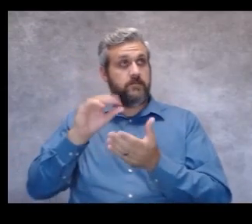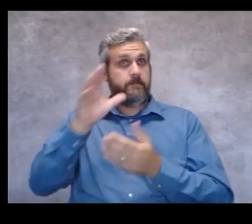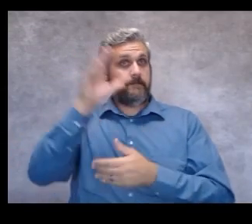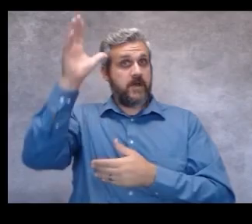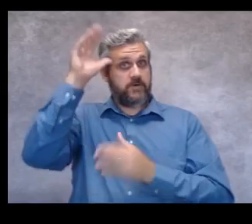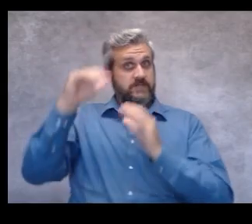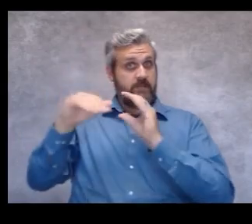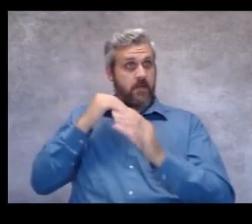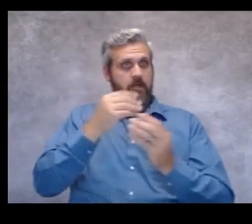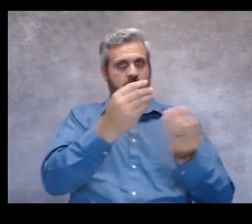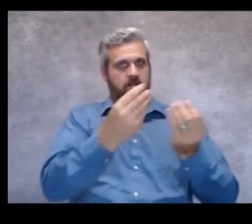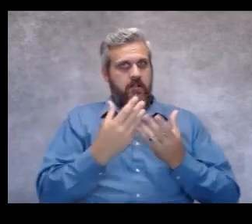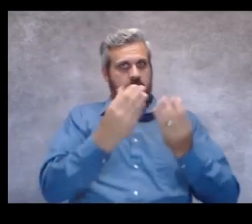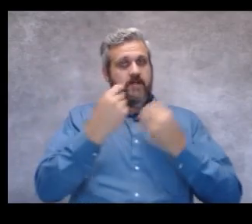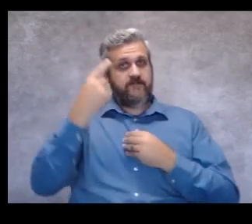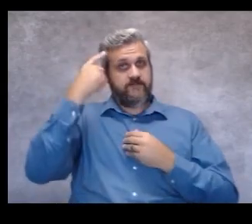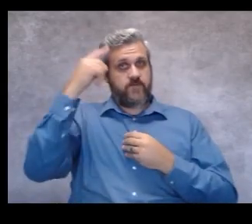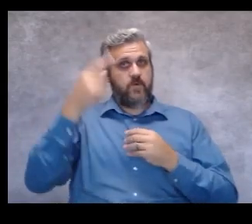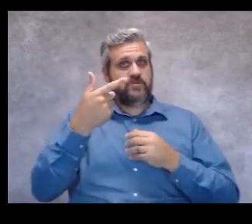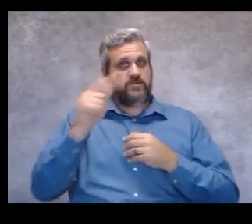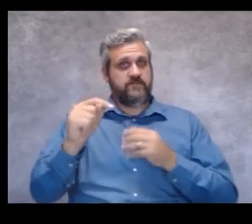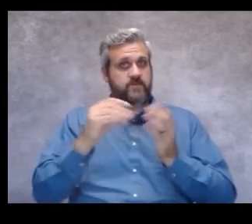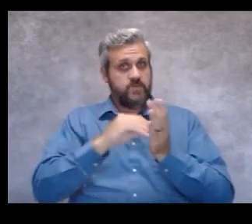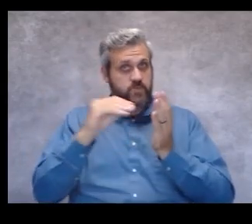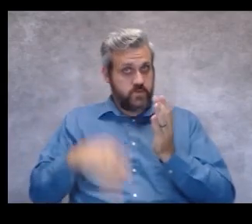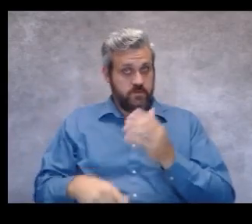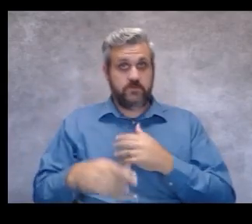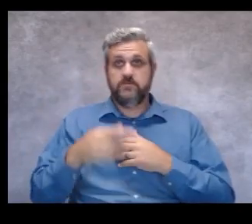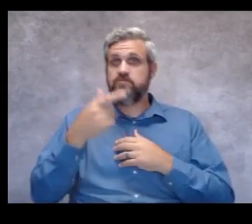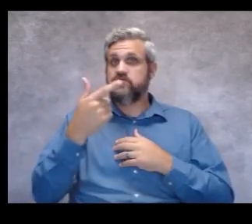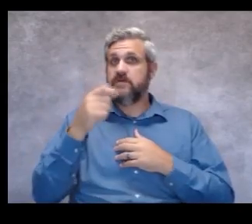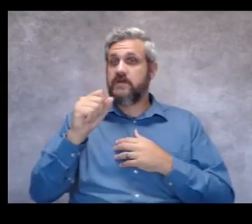students. You could email parents when the GSSP